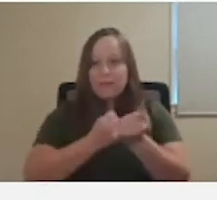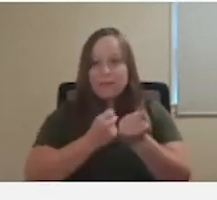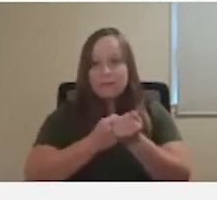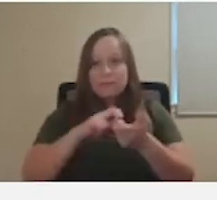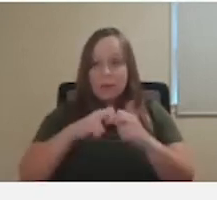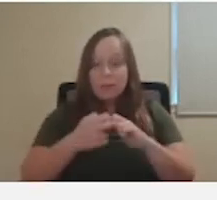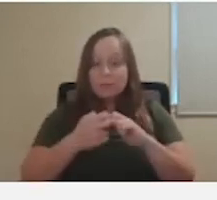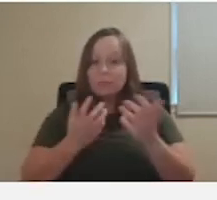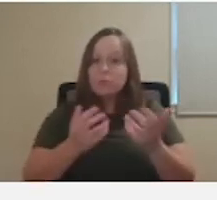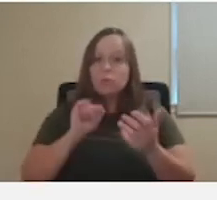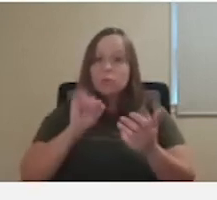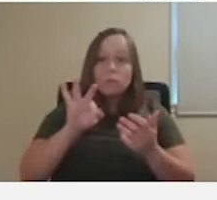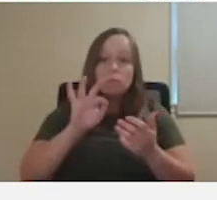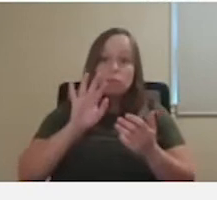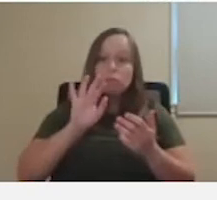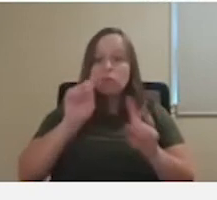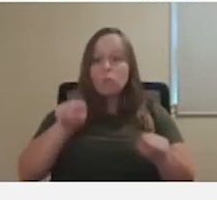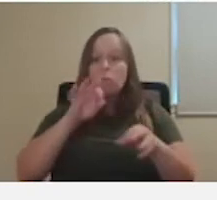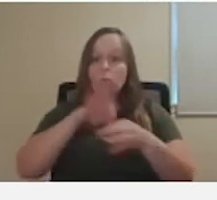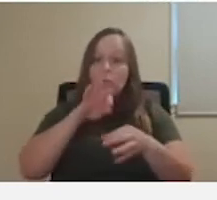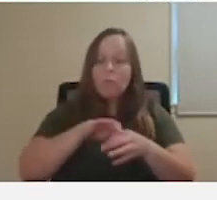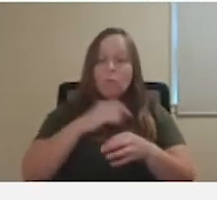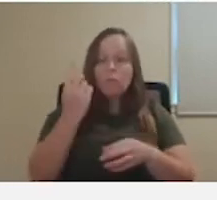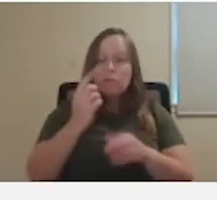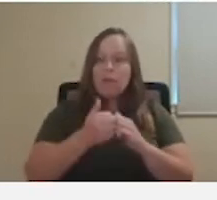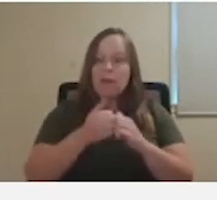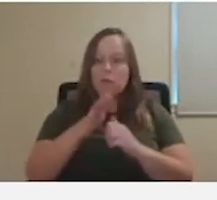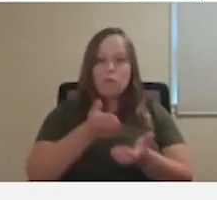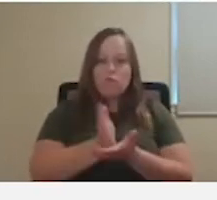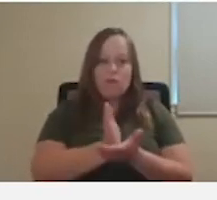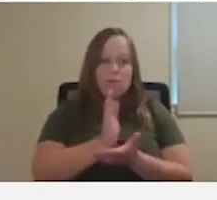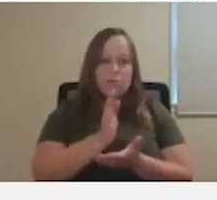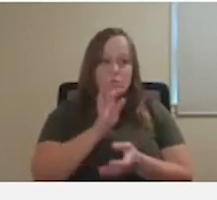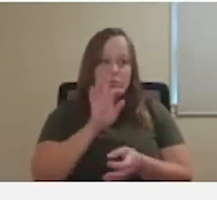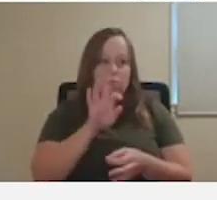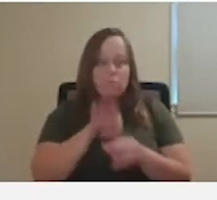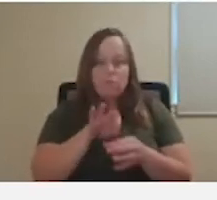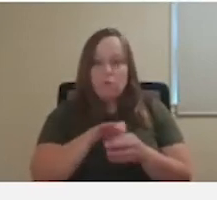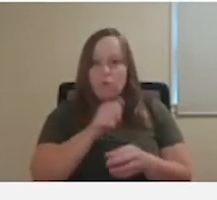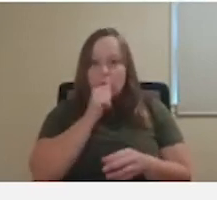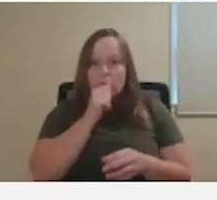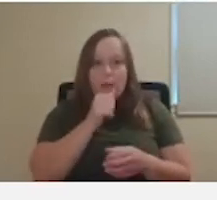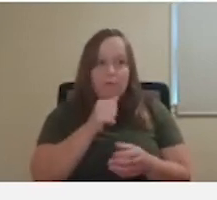So if you go to the polls and somehow your right to a private and independent vote was compromised--